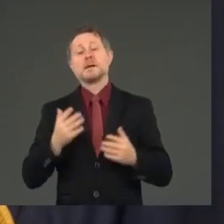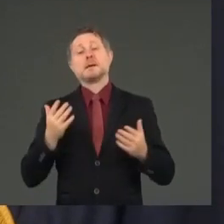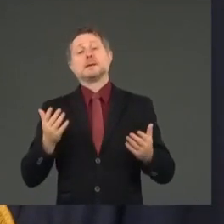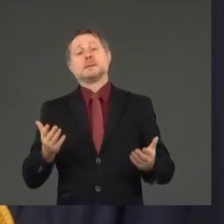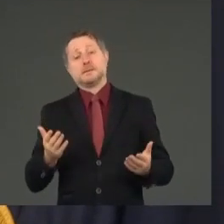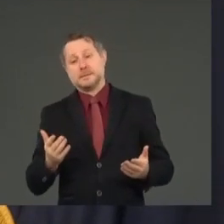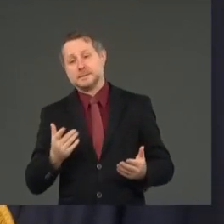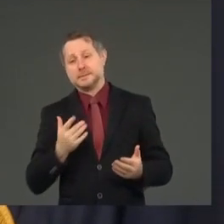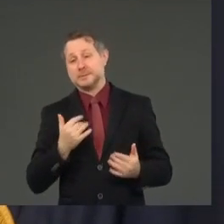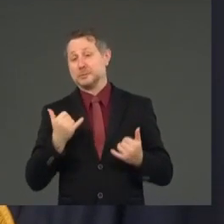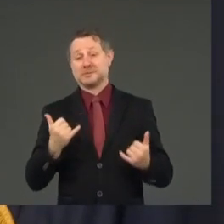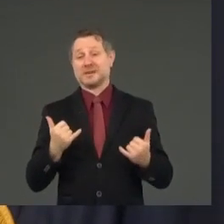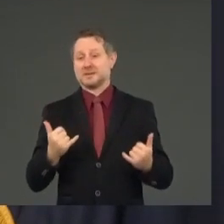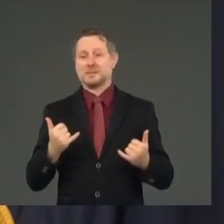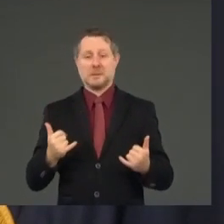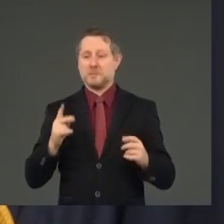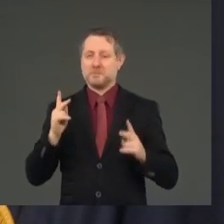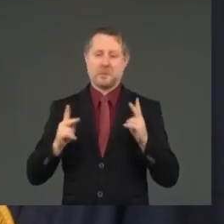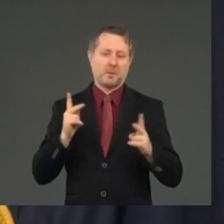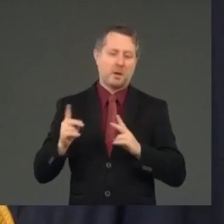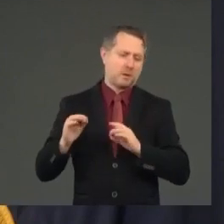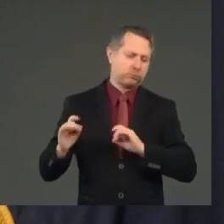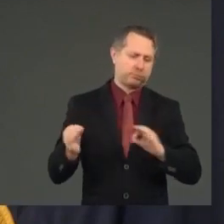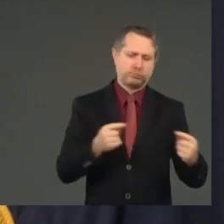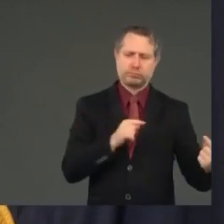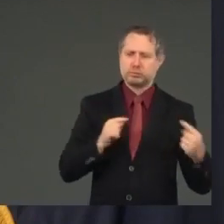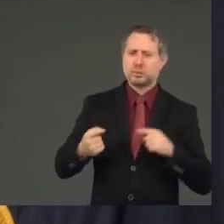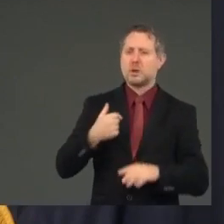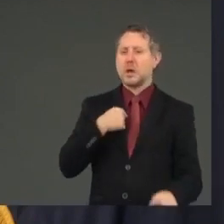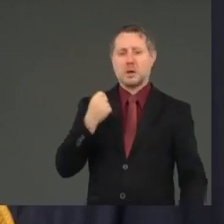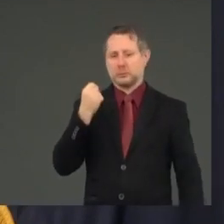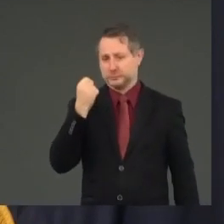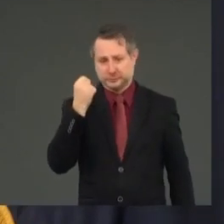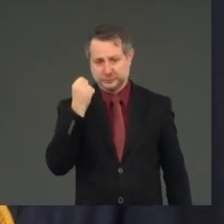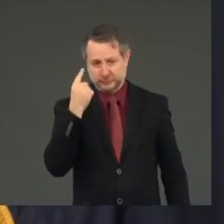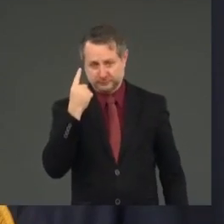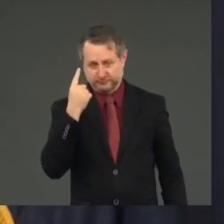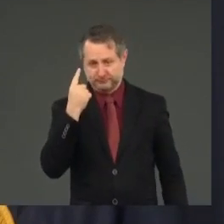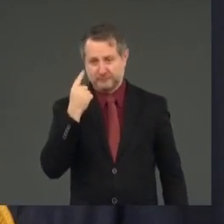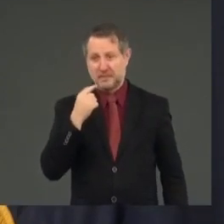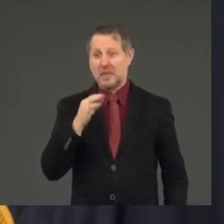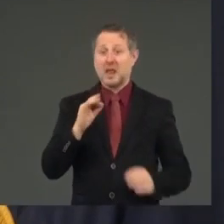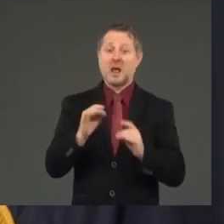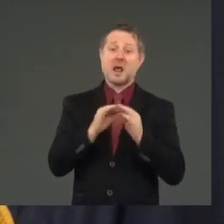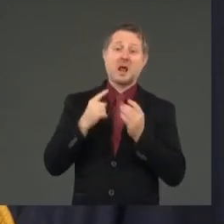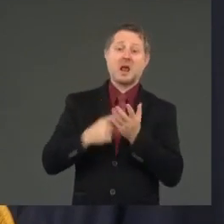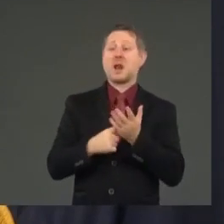YES. YOU SHOULD TELL YOUR -- LOOK, THIS IS A POLITICAL SEASON.